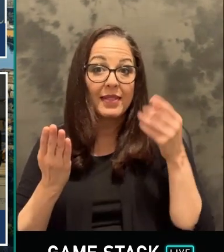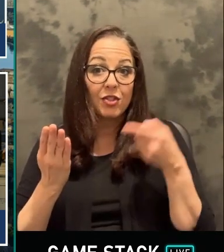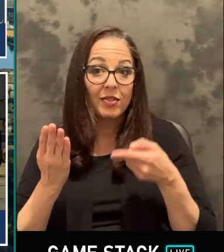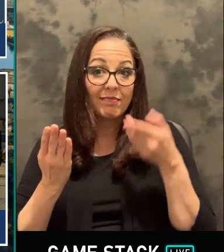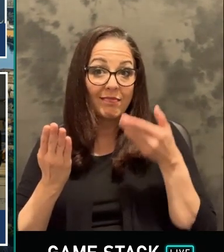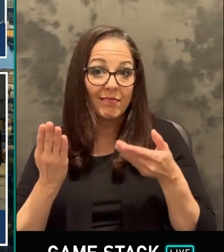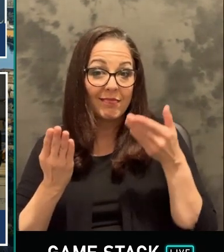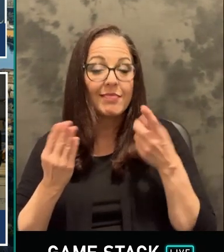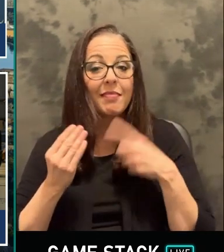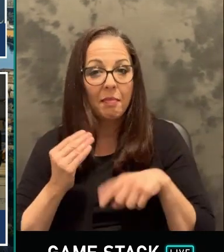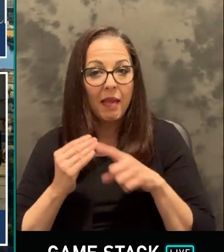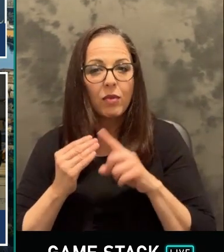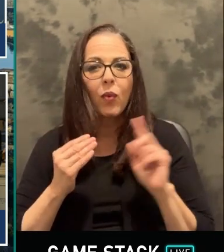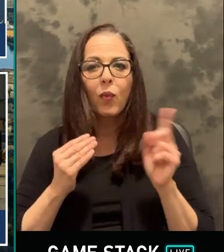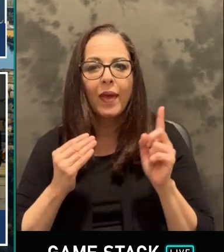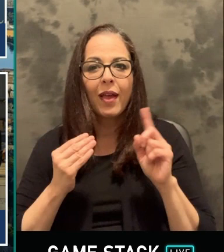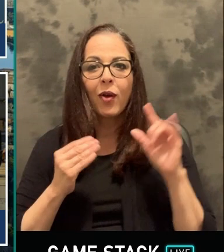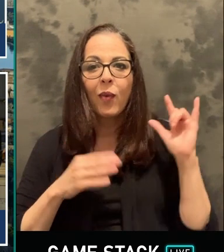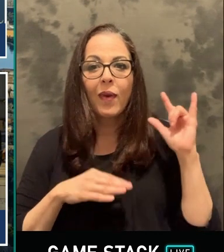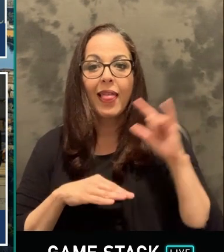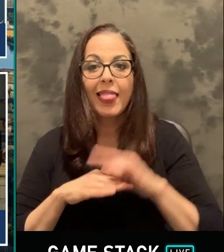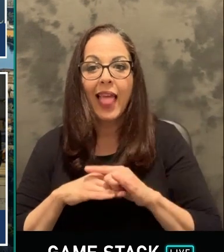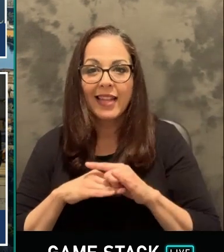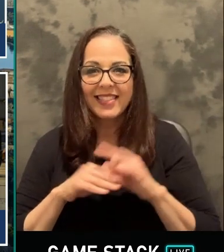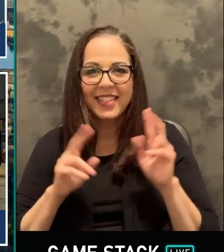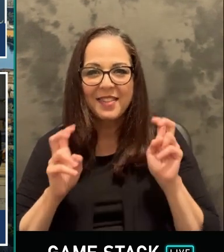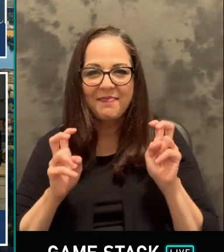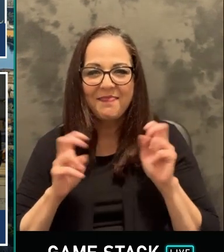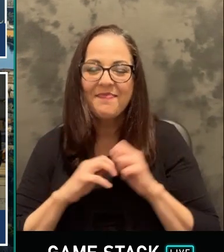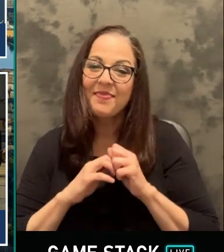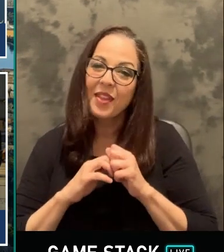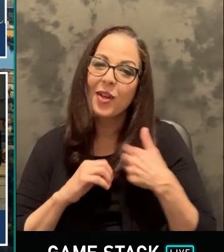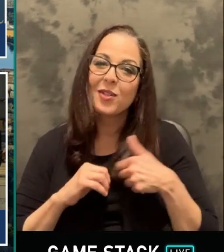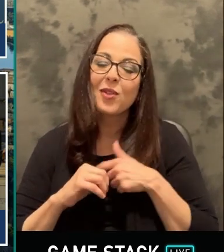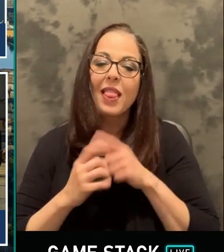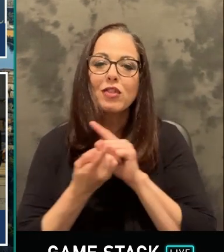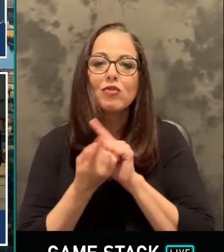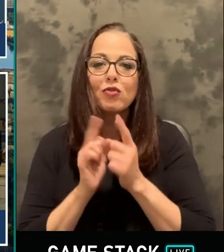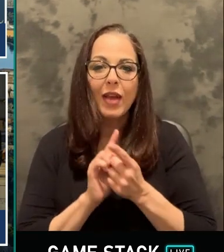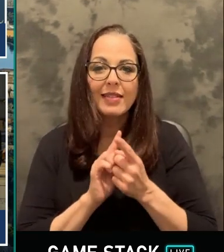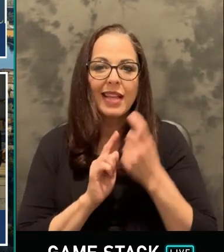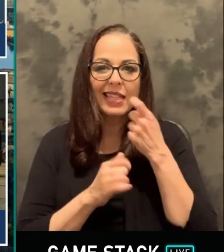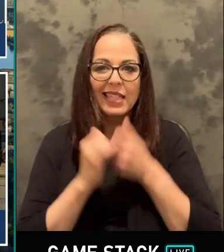So, let's translate each of the last flight challenges into technology.